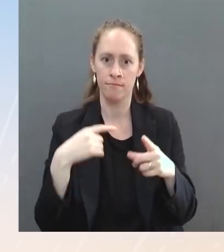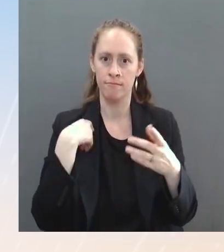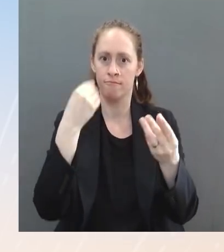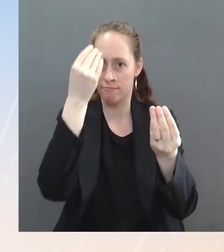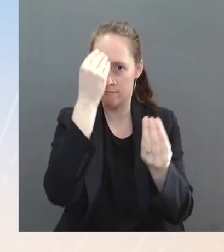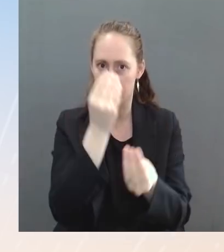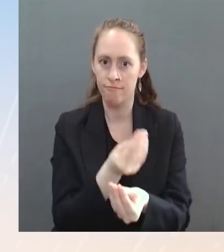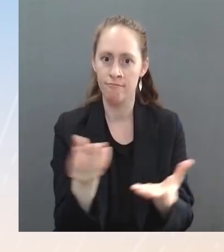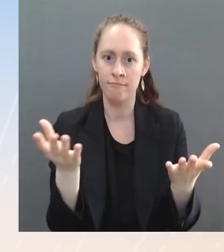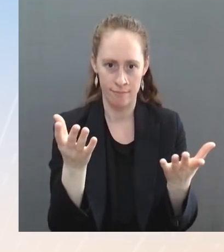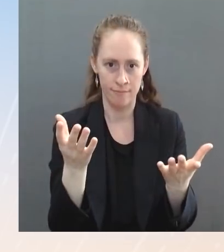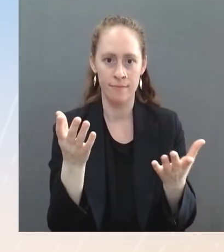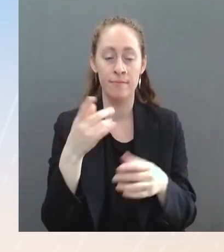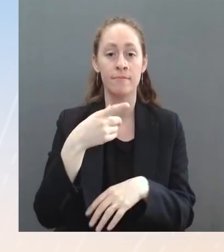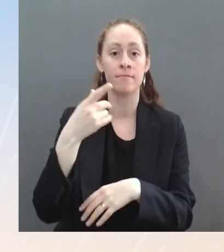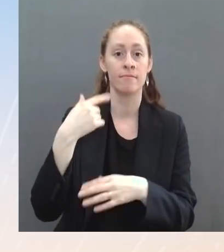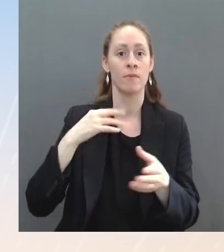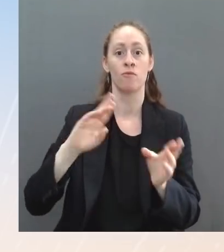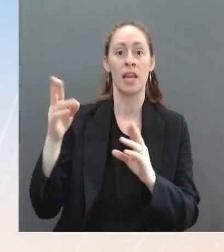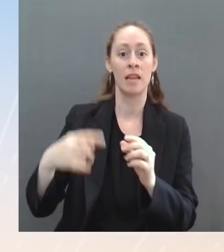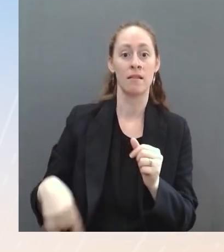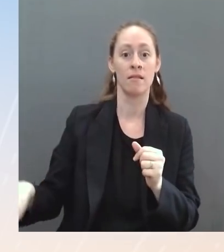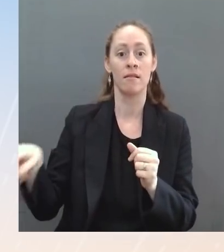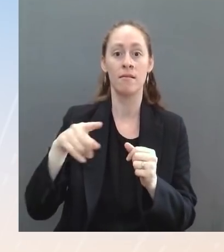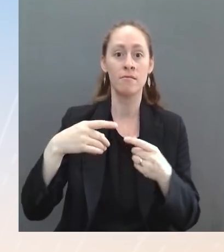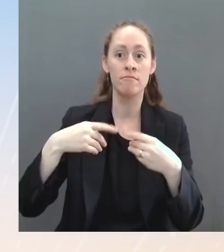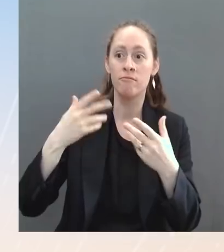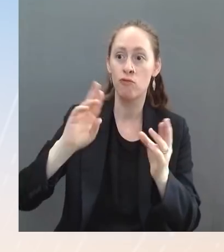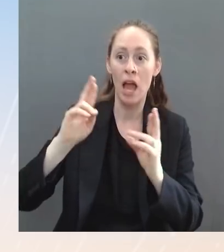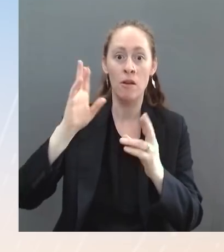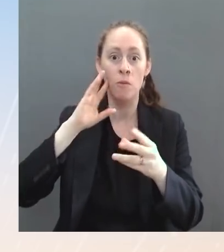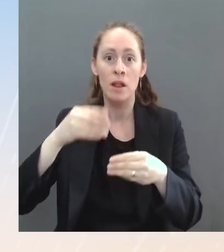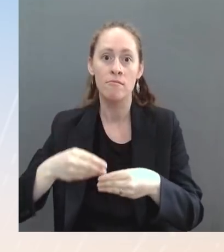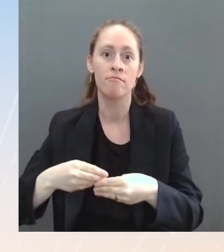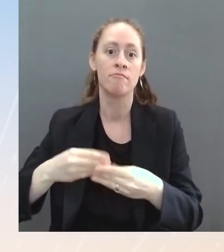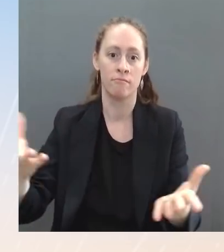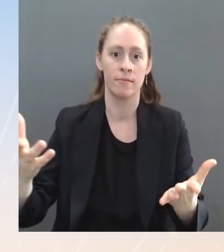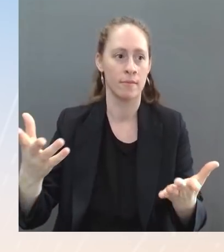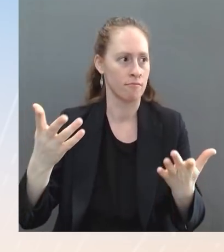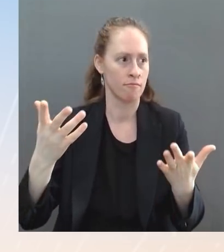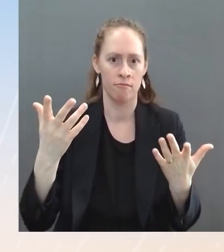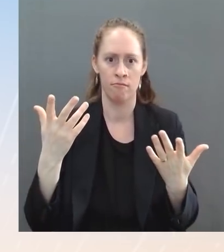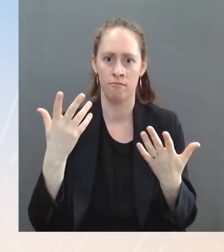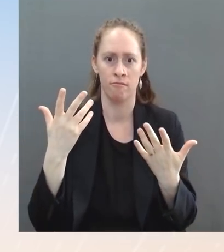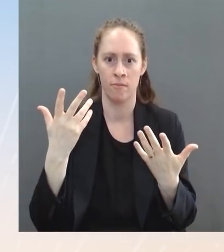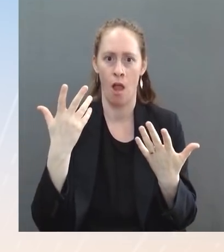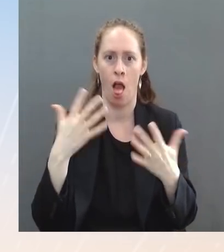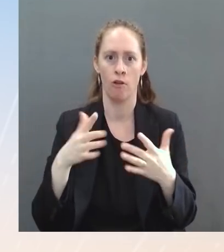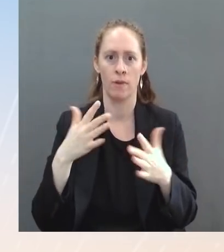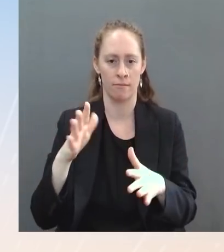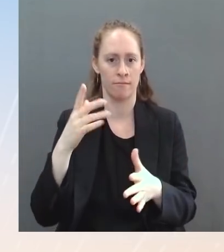and a half times oversubscribed. So, certainly, there is significant demand in the market and that you would expect